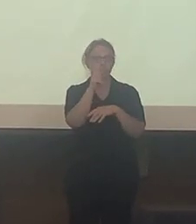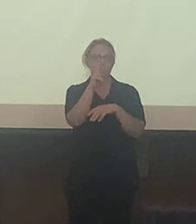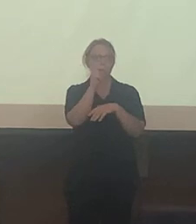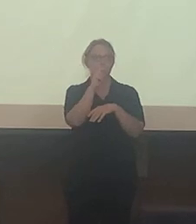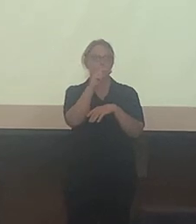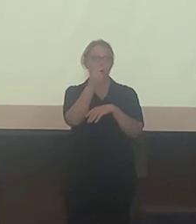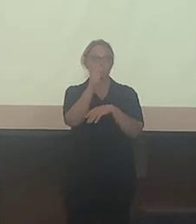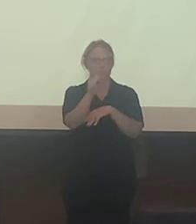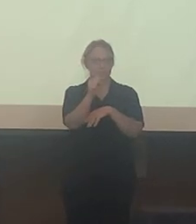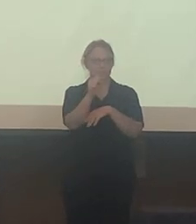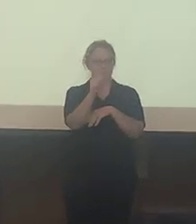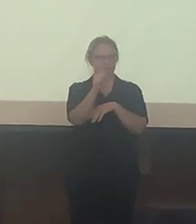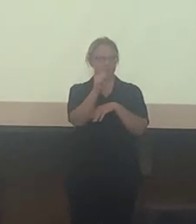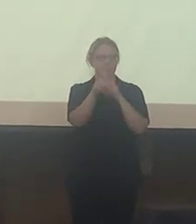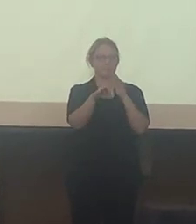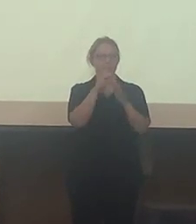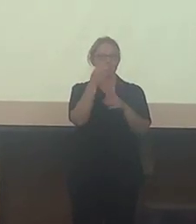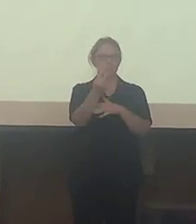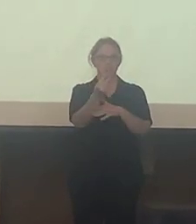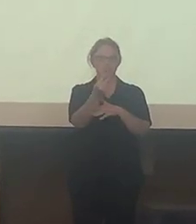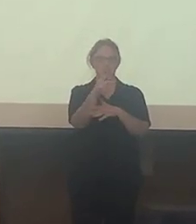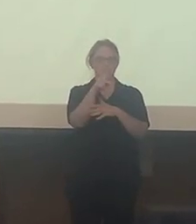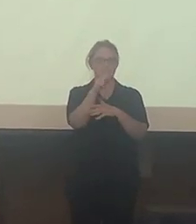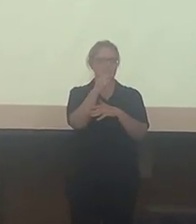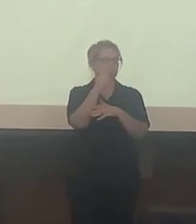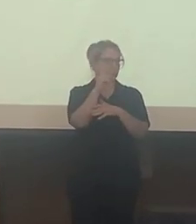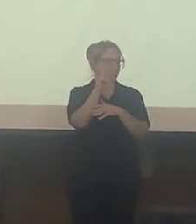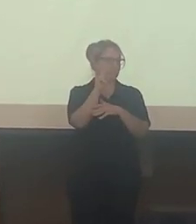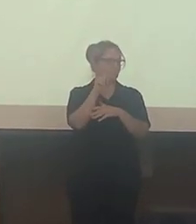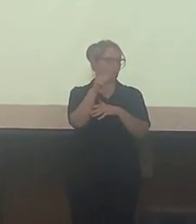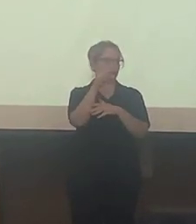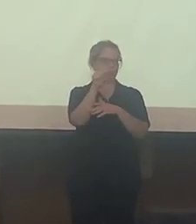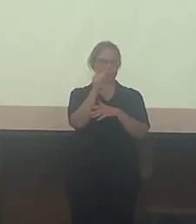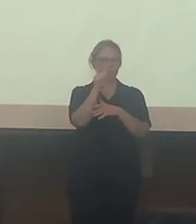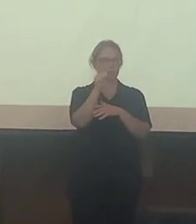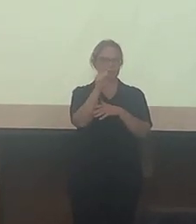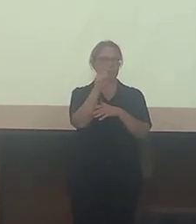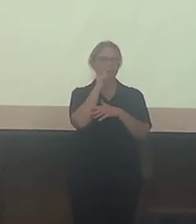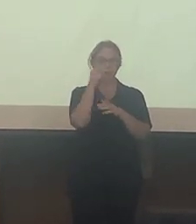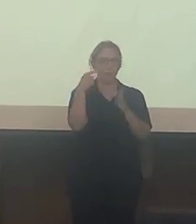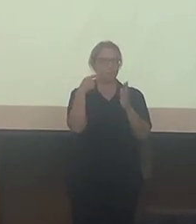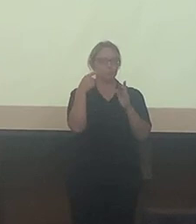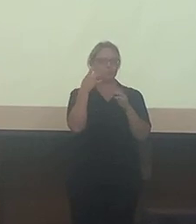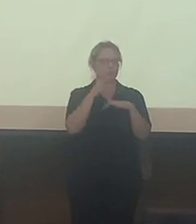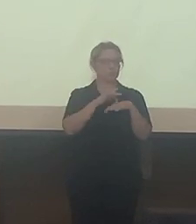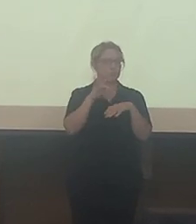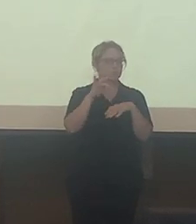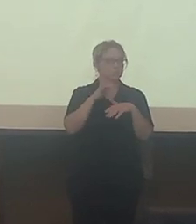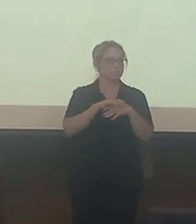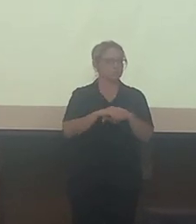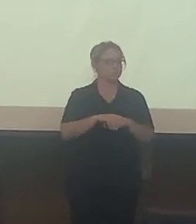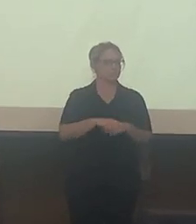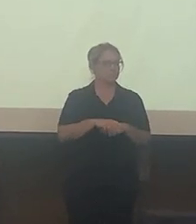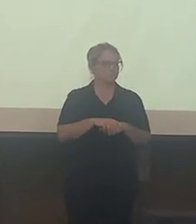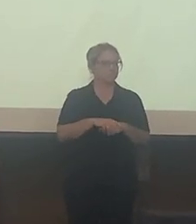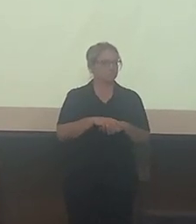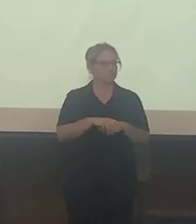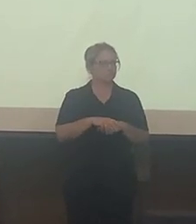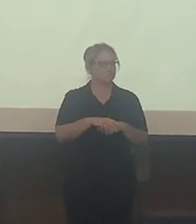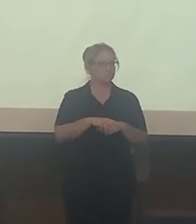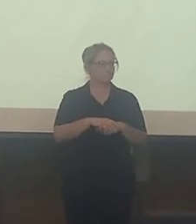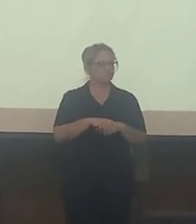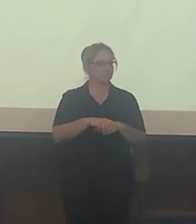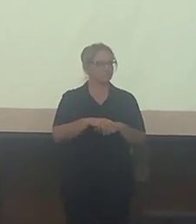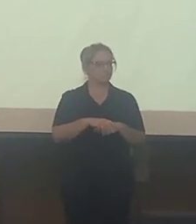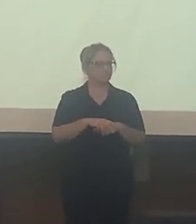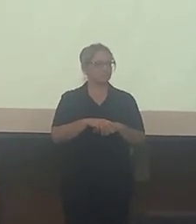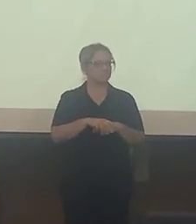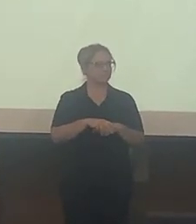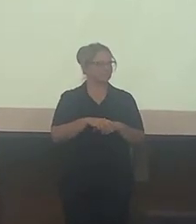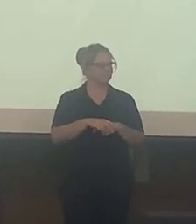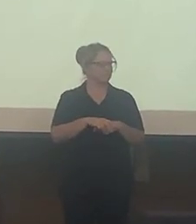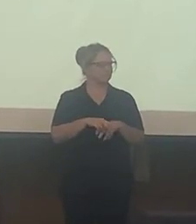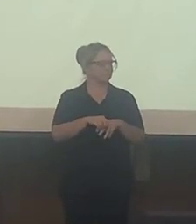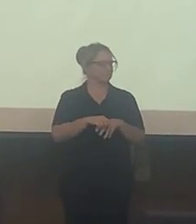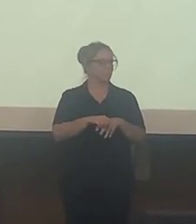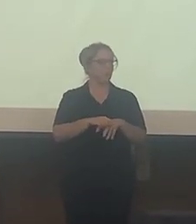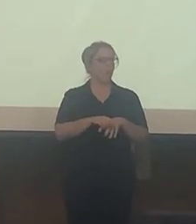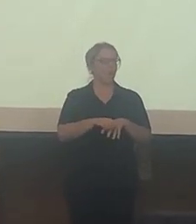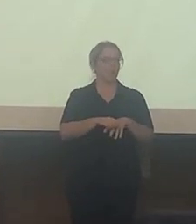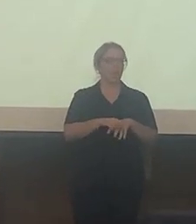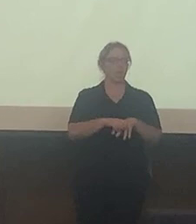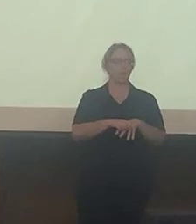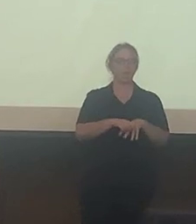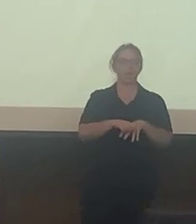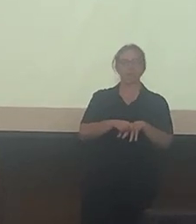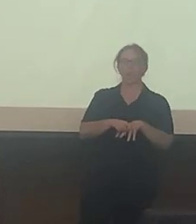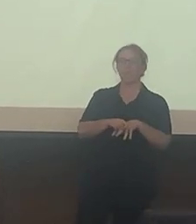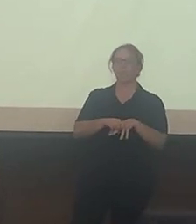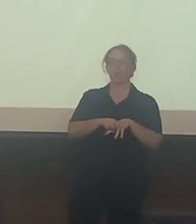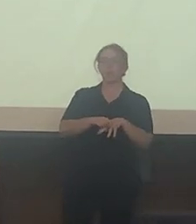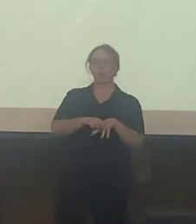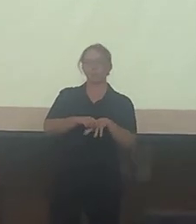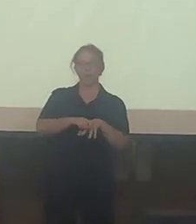yeah so you'll find don't poke yourself and that's your representative that's your representation